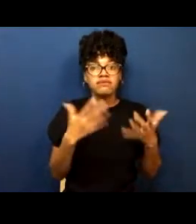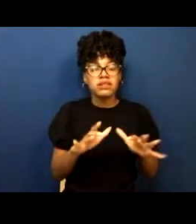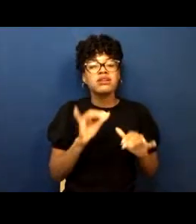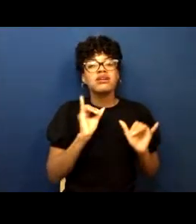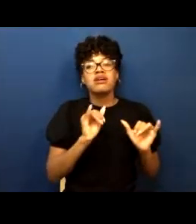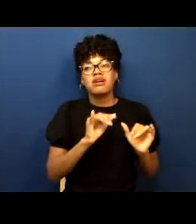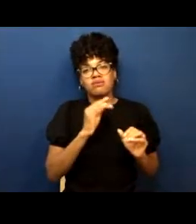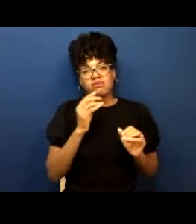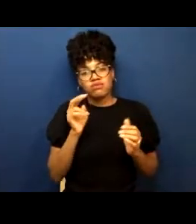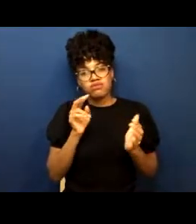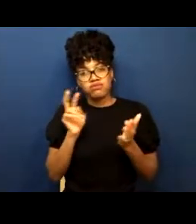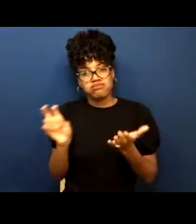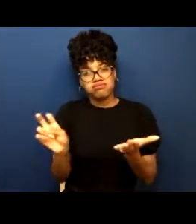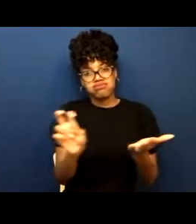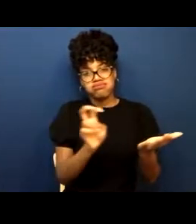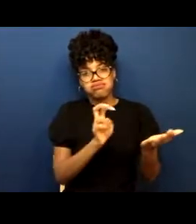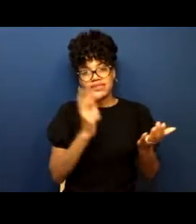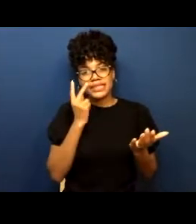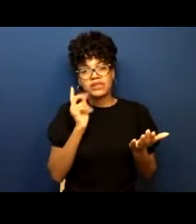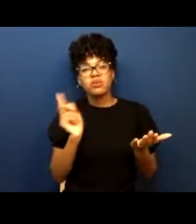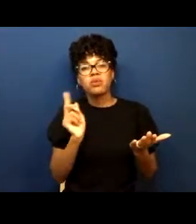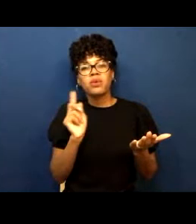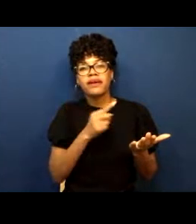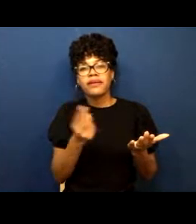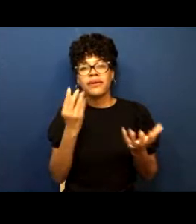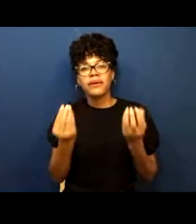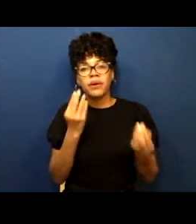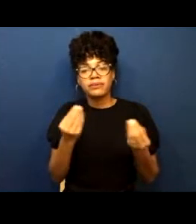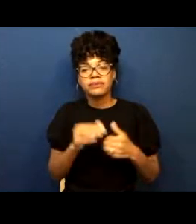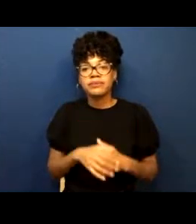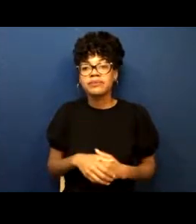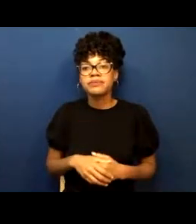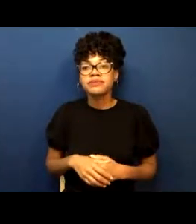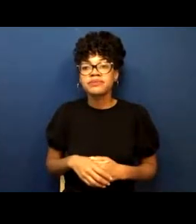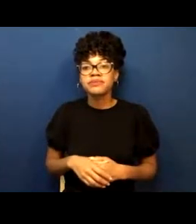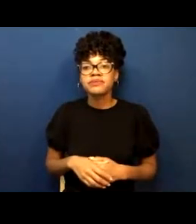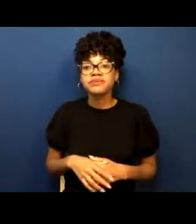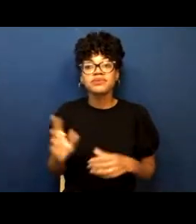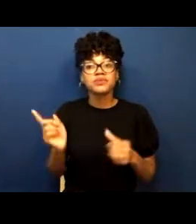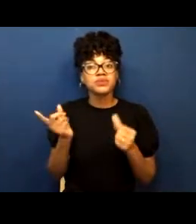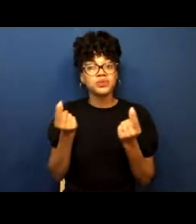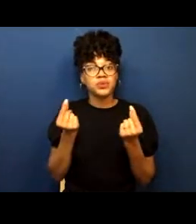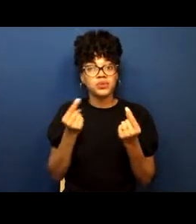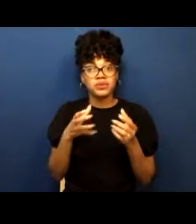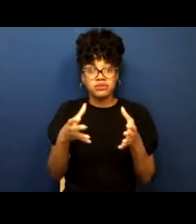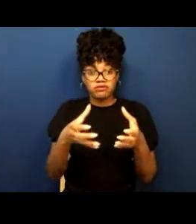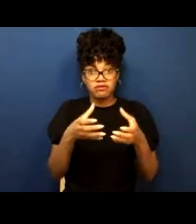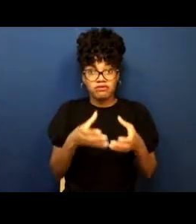and carefully handle them. And attach a very small satellite transmitter tag